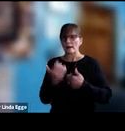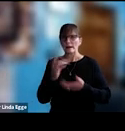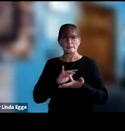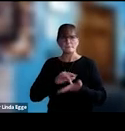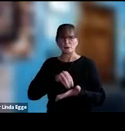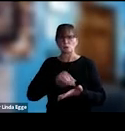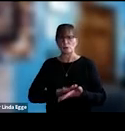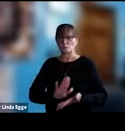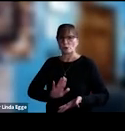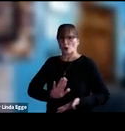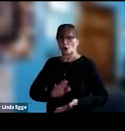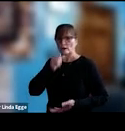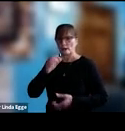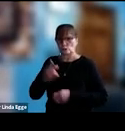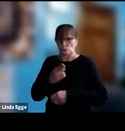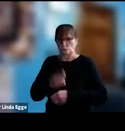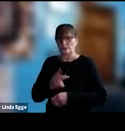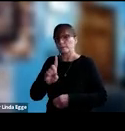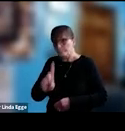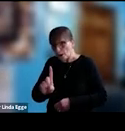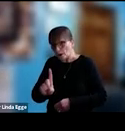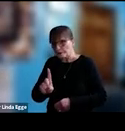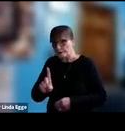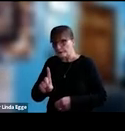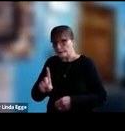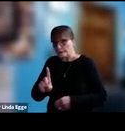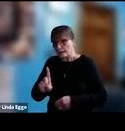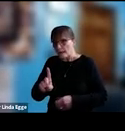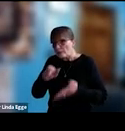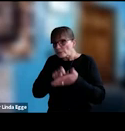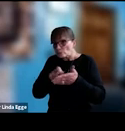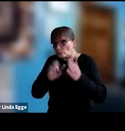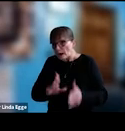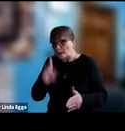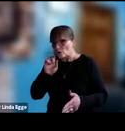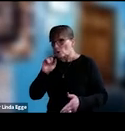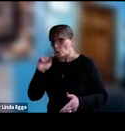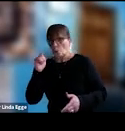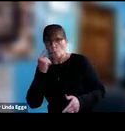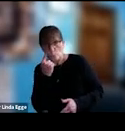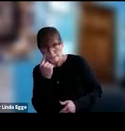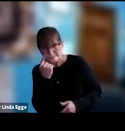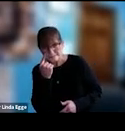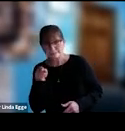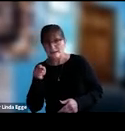with her not using, but the client, the writer actually witnesses this client not using.